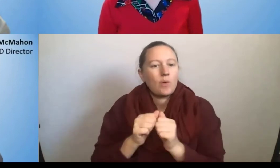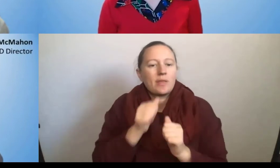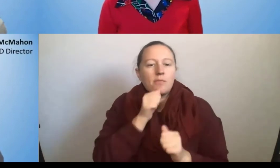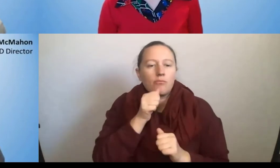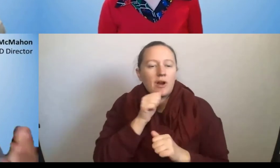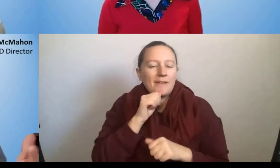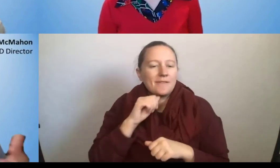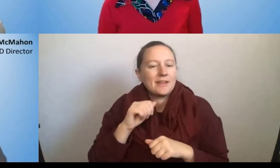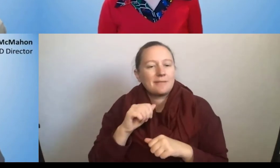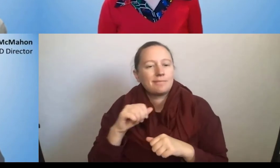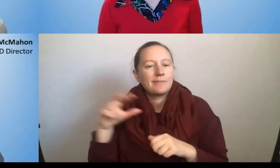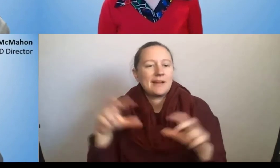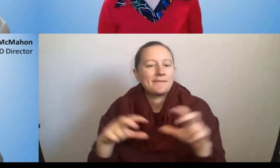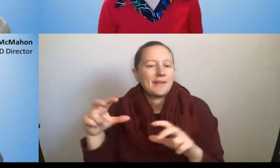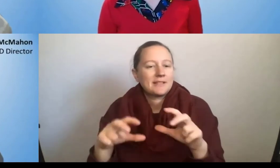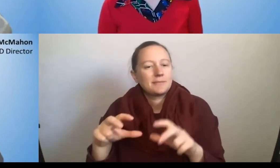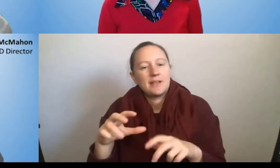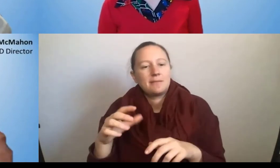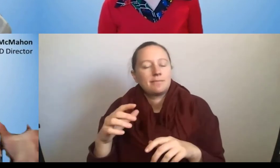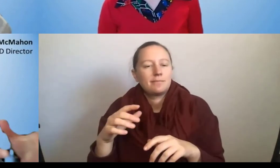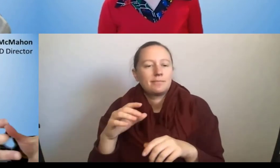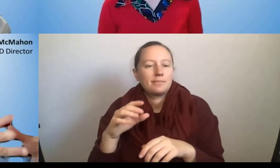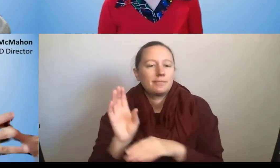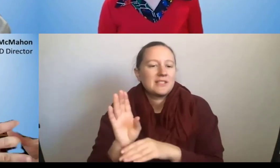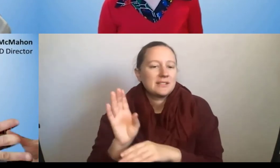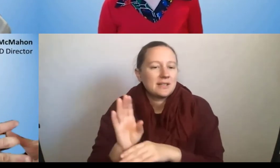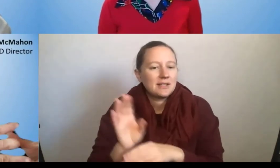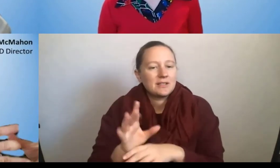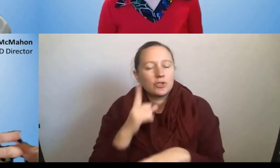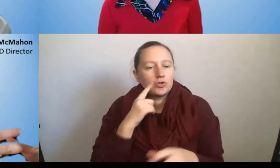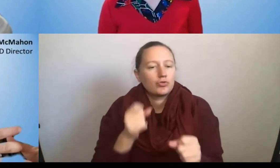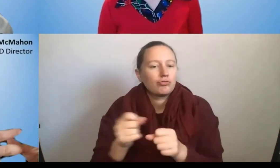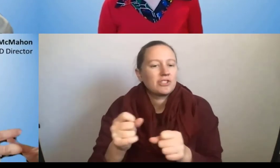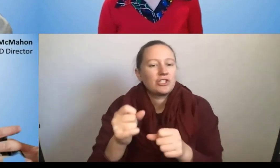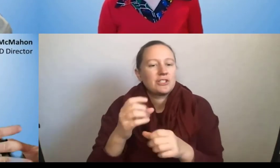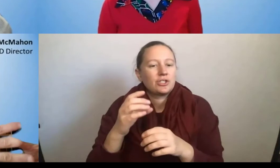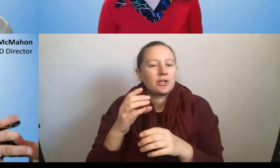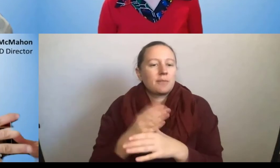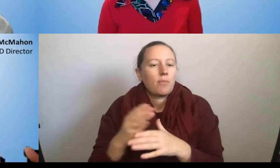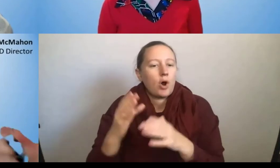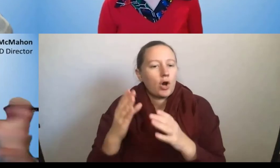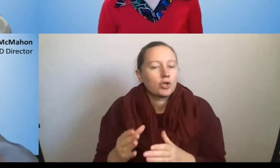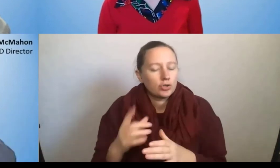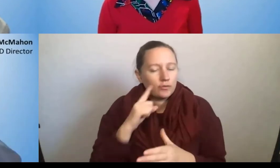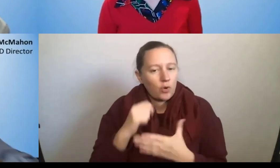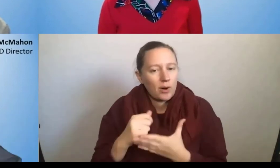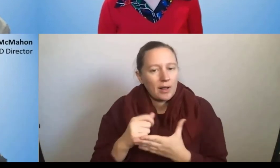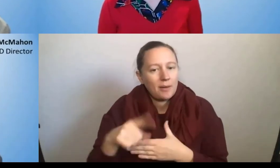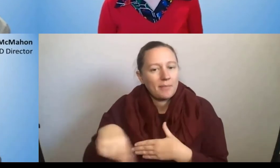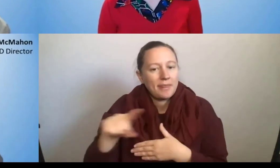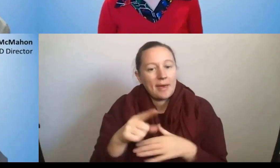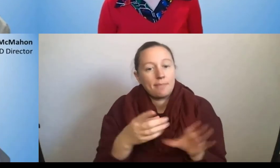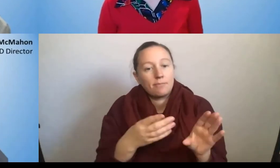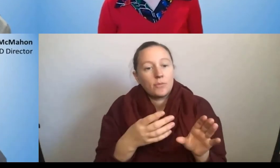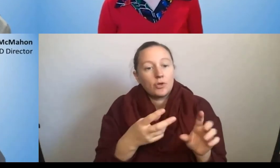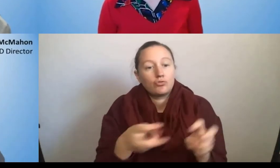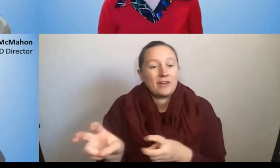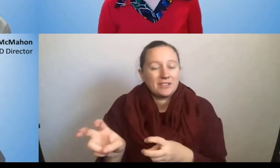and the strategic partners in a way that allows them to transition those products into the hands of people